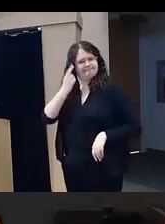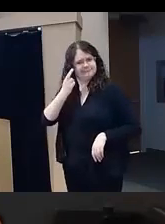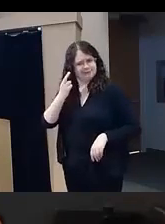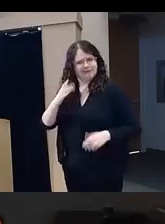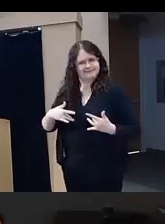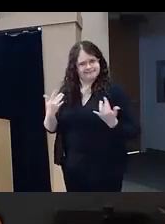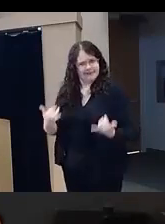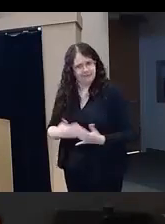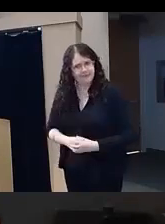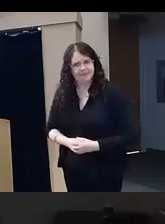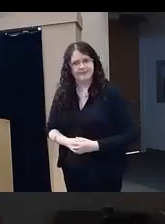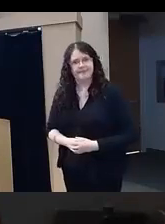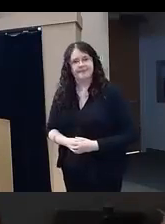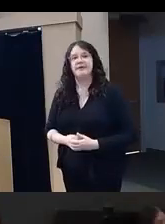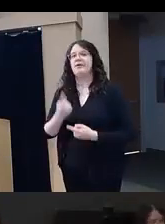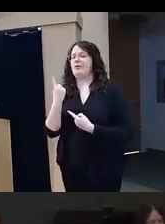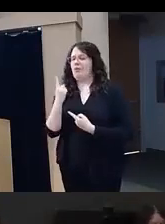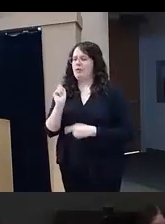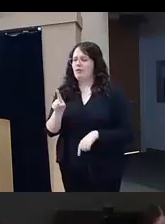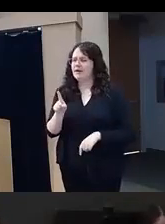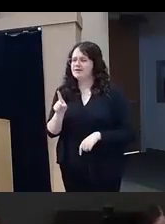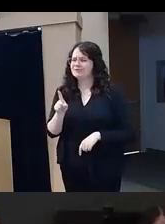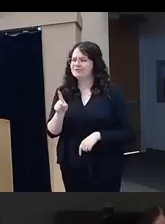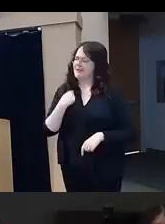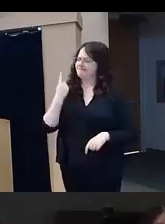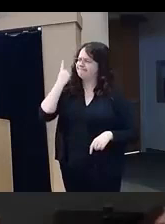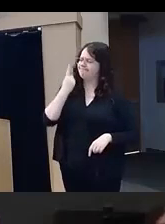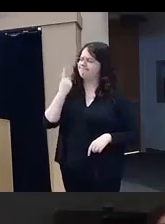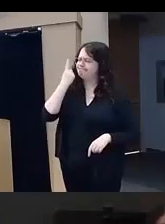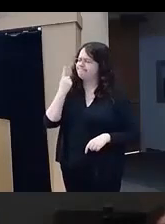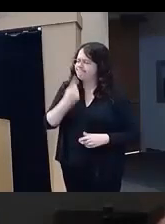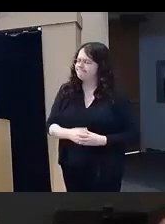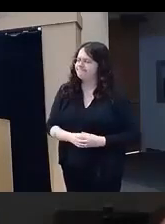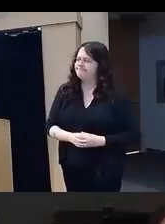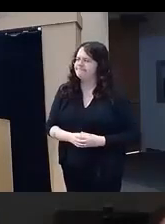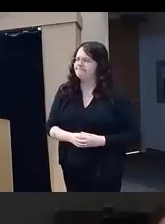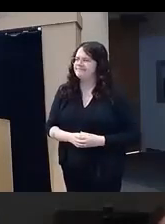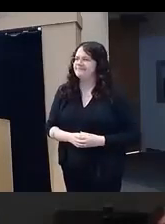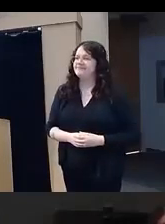one question that I have is that you know the wonderful teamwork that our